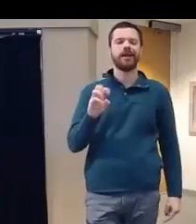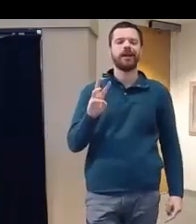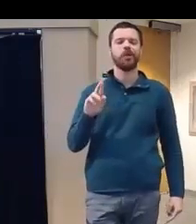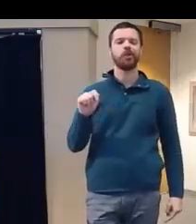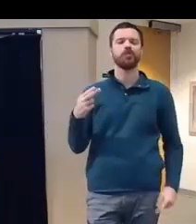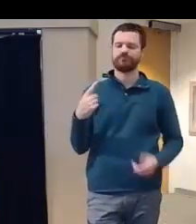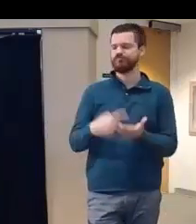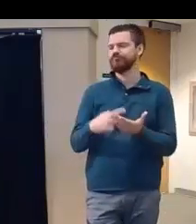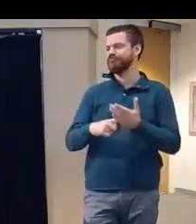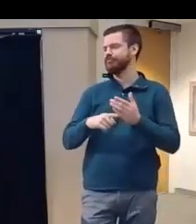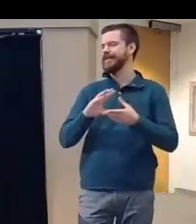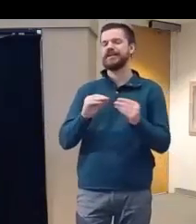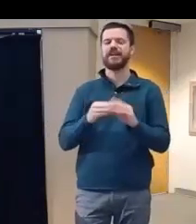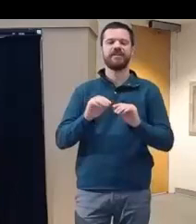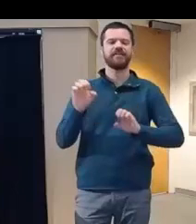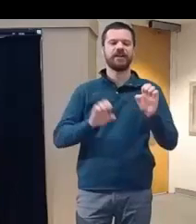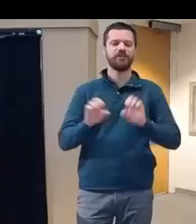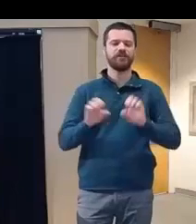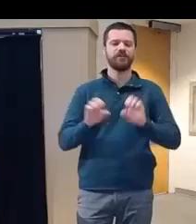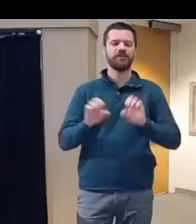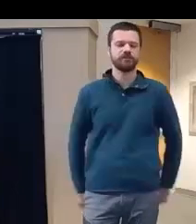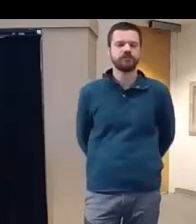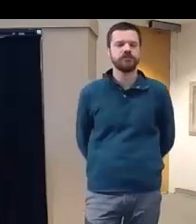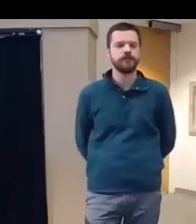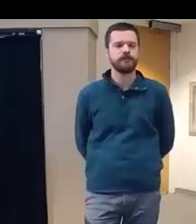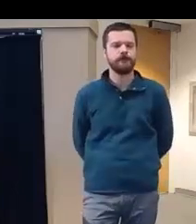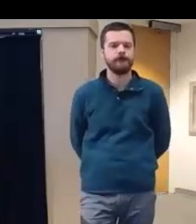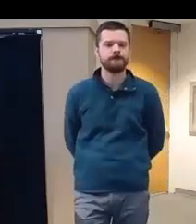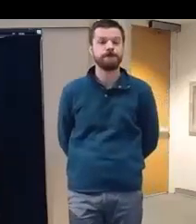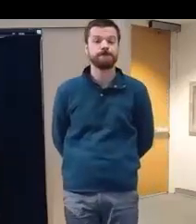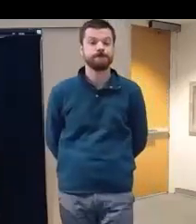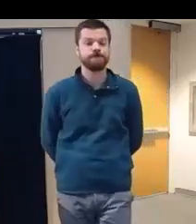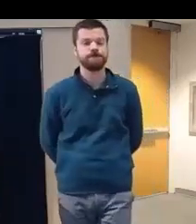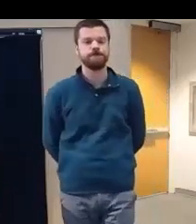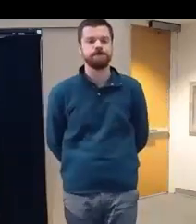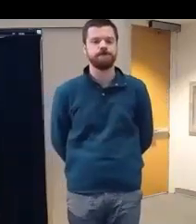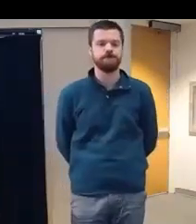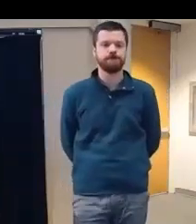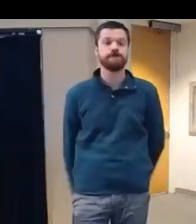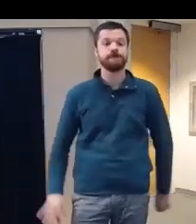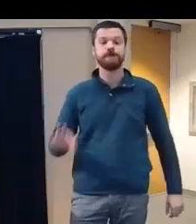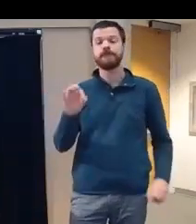narrative evaluation instrument the other piece is faculty teaching right so we have an amazing